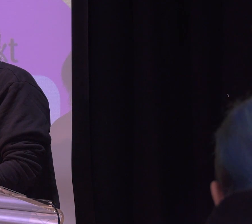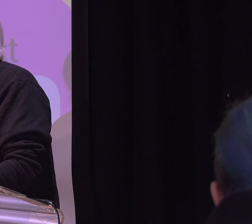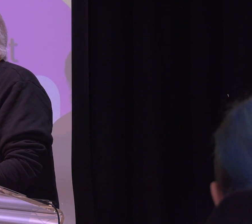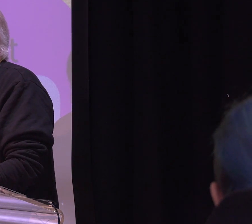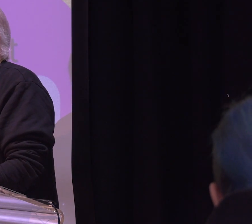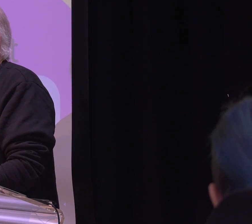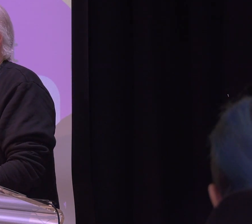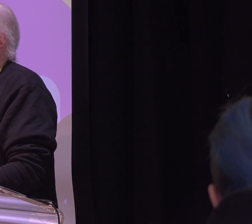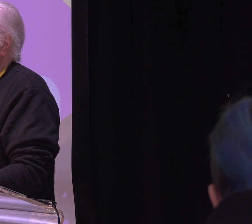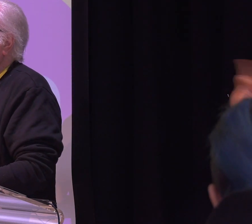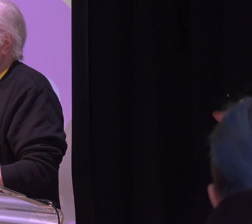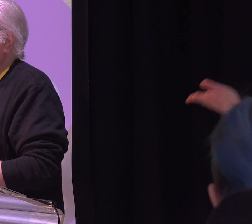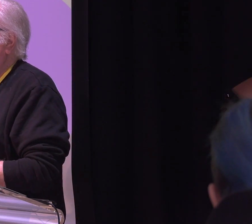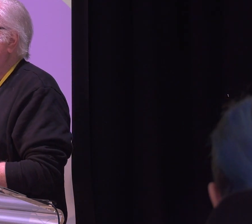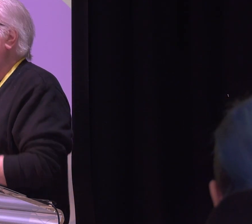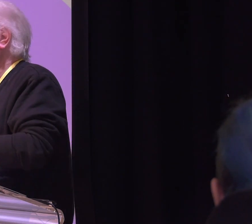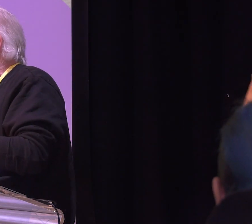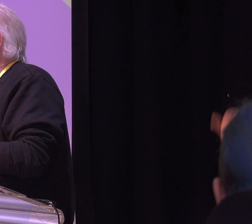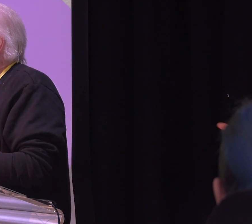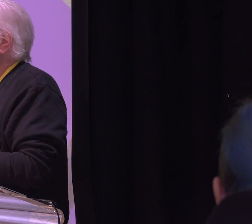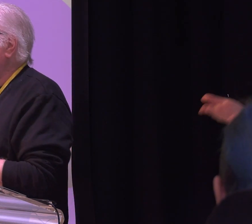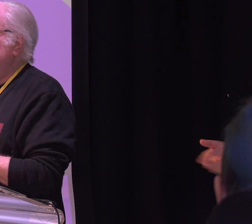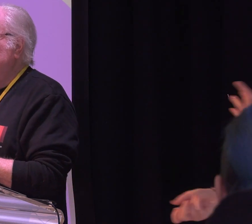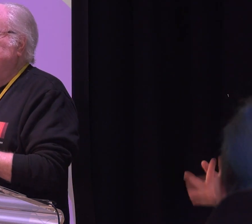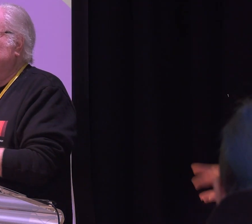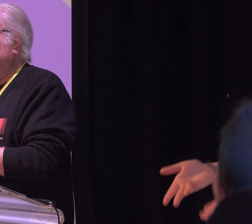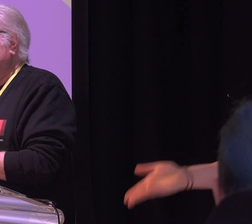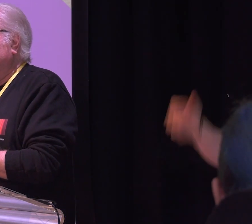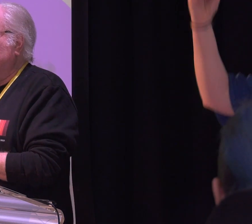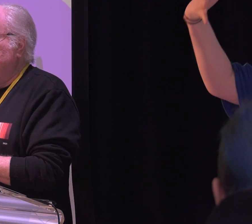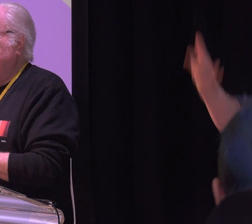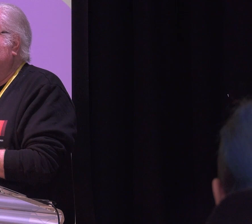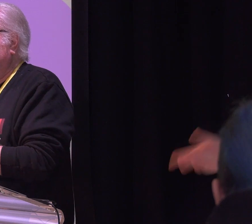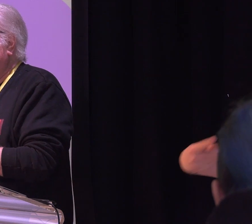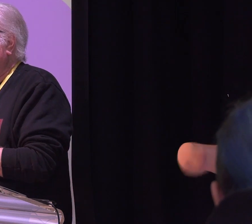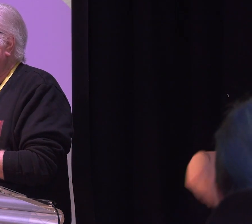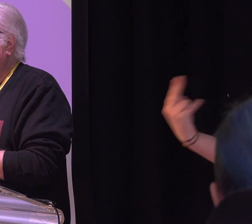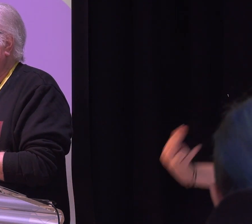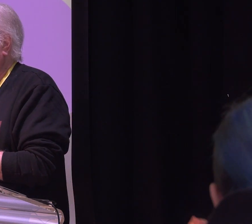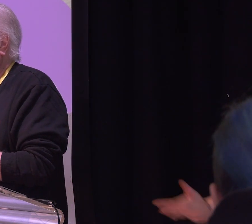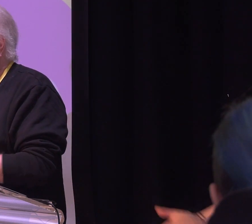It's not just there because somebody decides, you know, it's the sunny today, we'll let them have a bit of nice time with the arts.